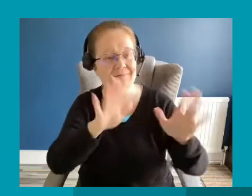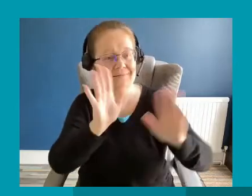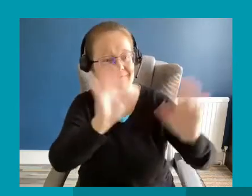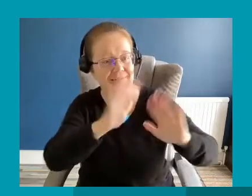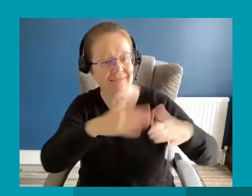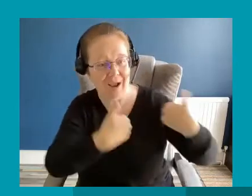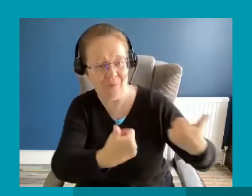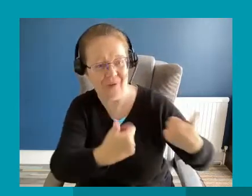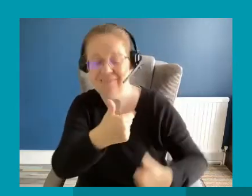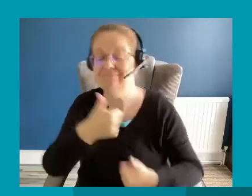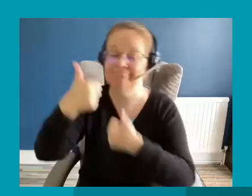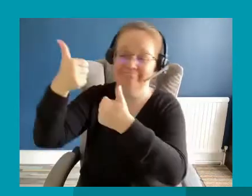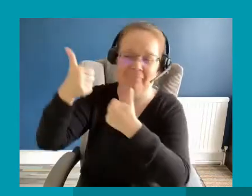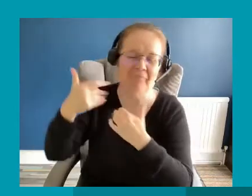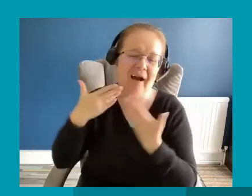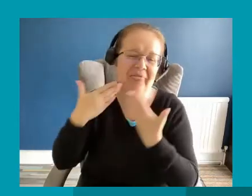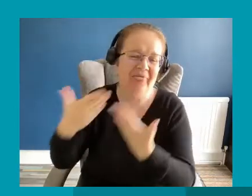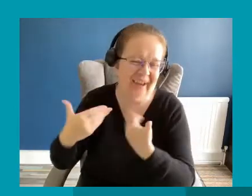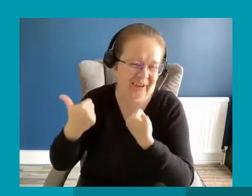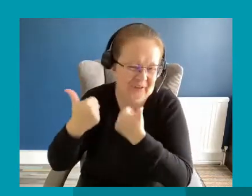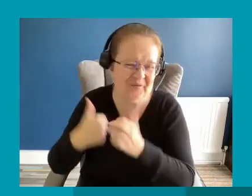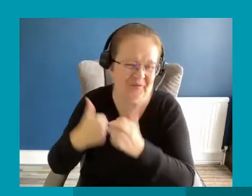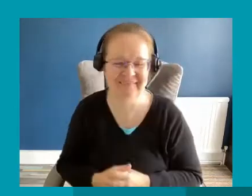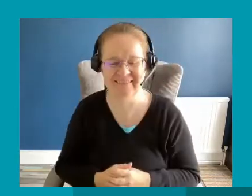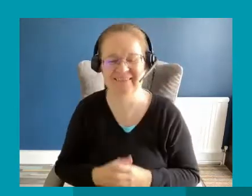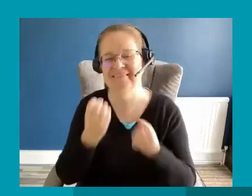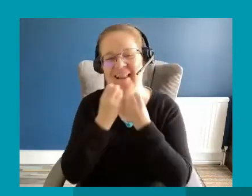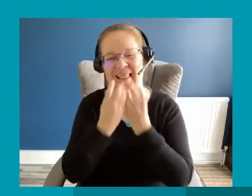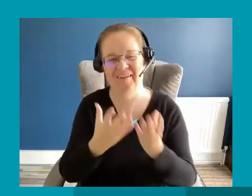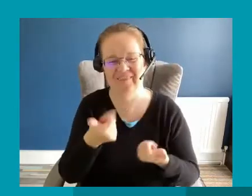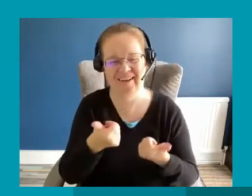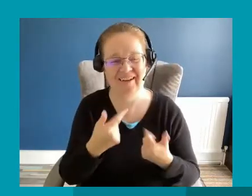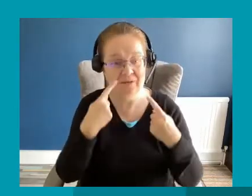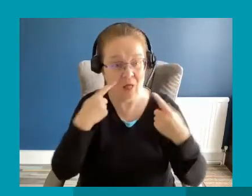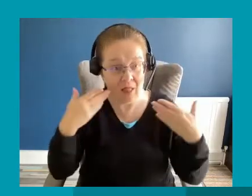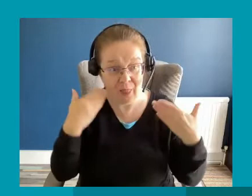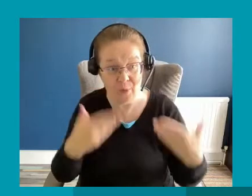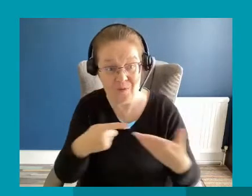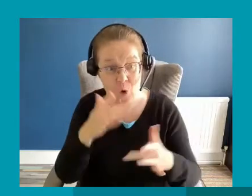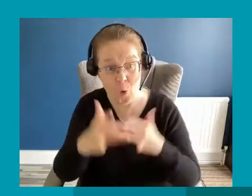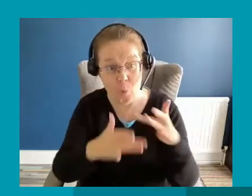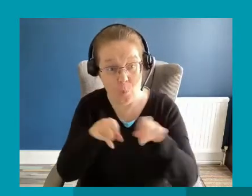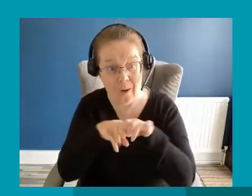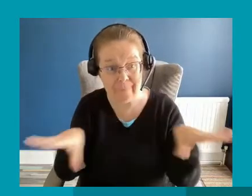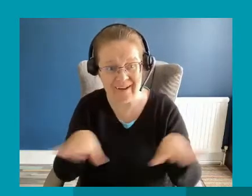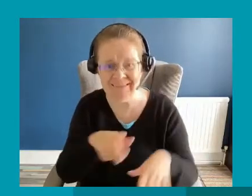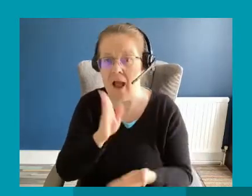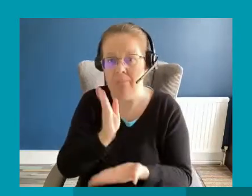OK Rosa, thank you! Fabulous You looking forward to the webinar? Absolutely...